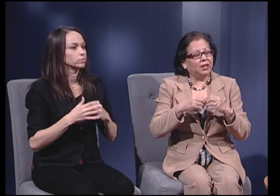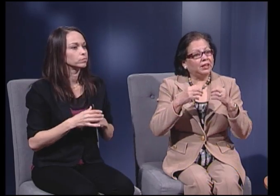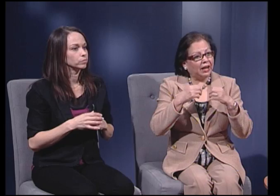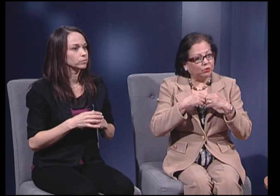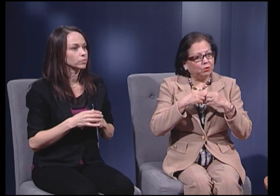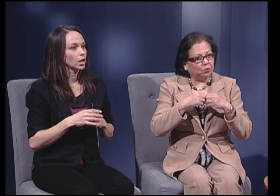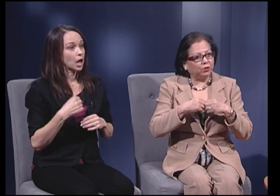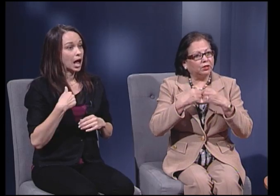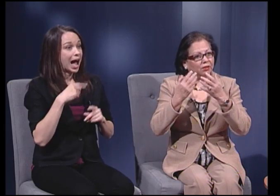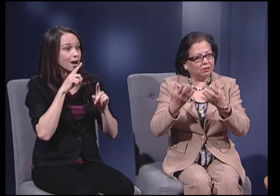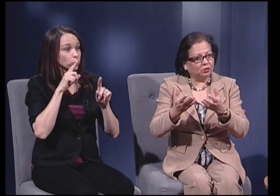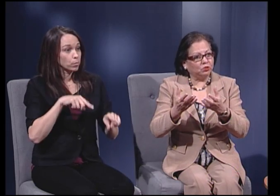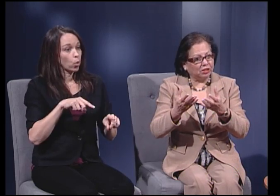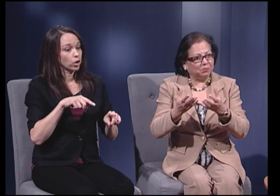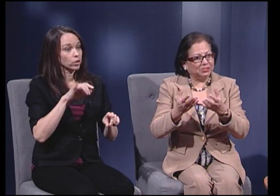And I report those numbers.